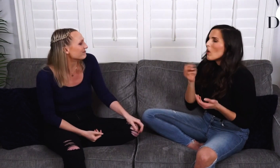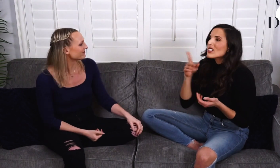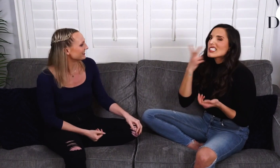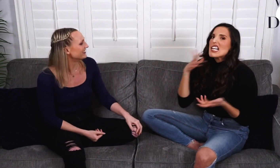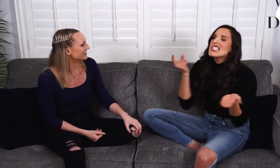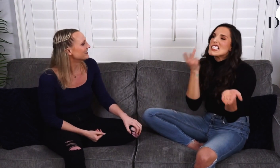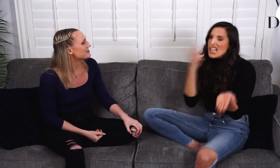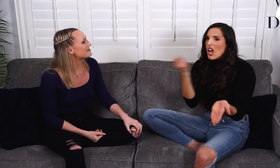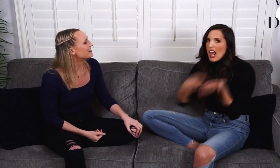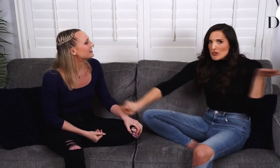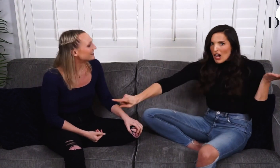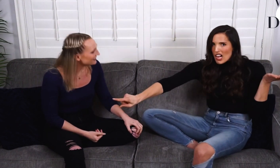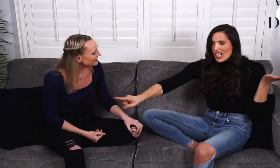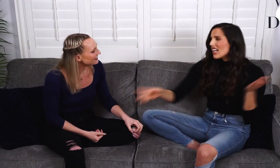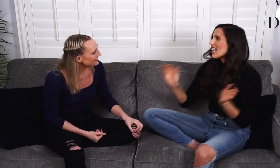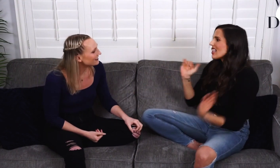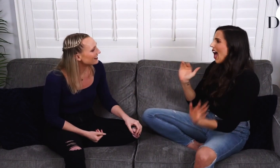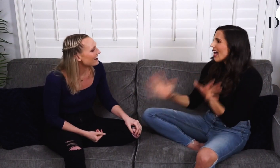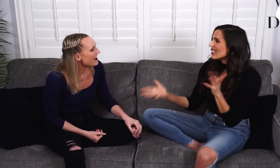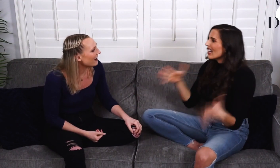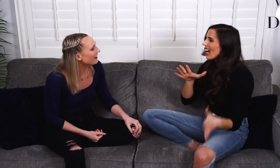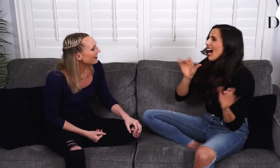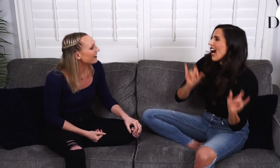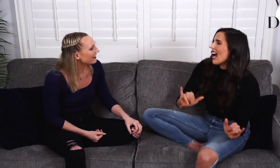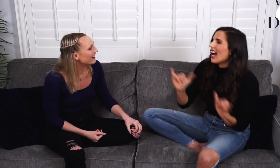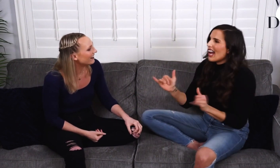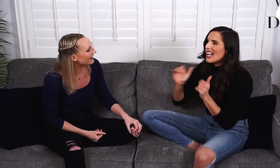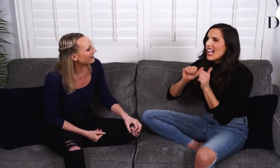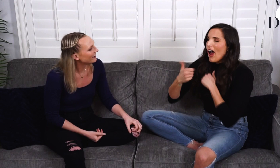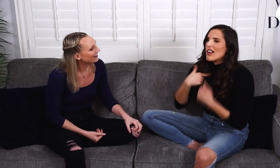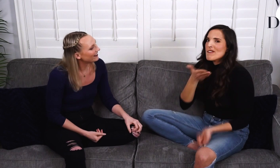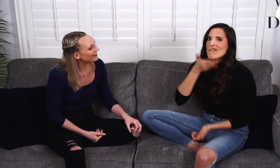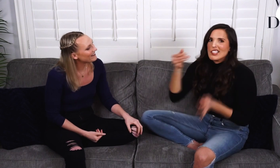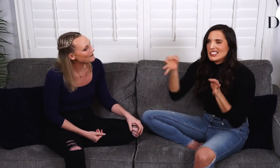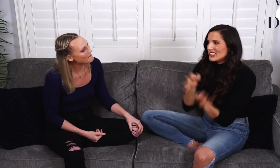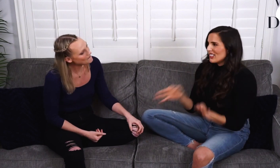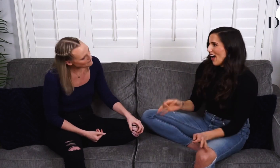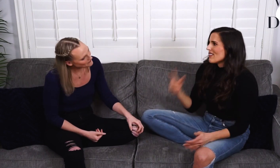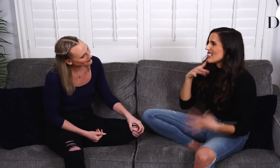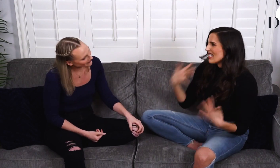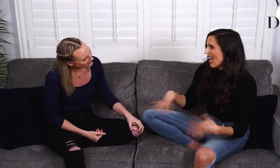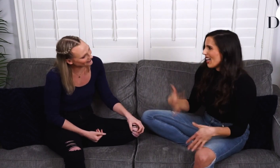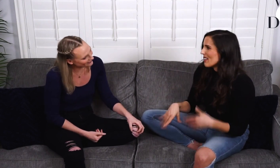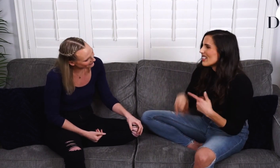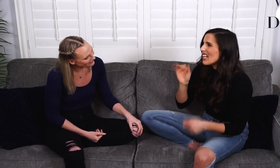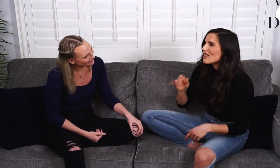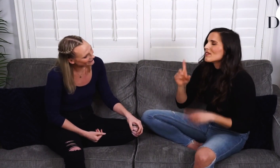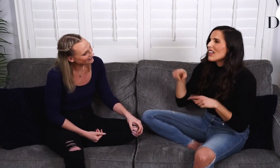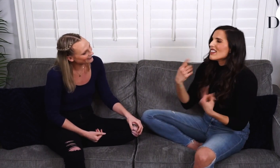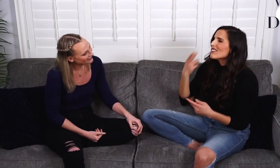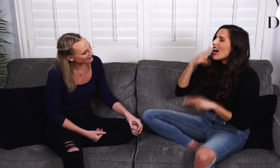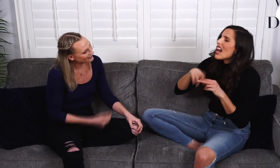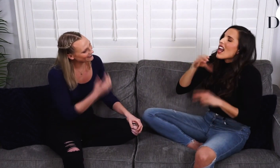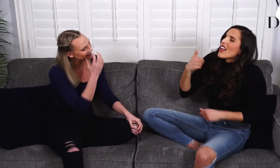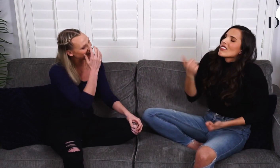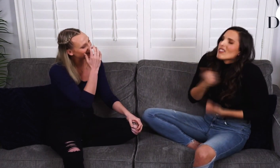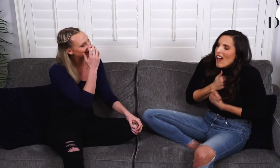or we can sign really big. That was the best way I can describe sound for you and that was fun.